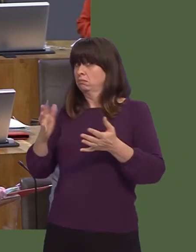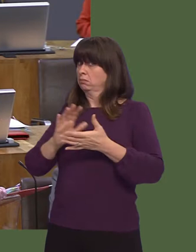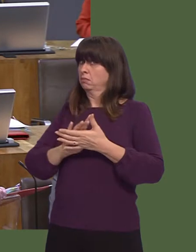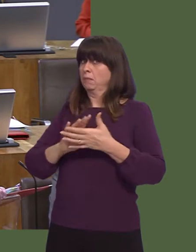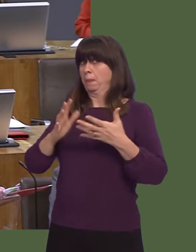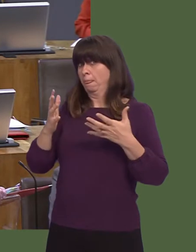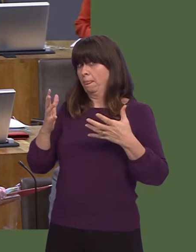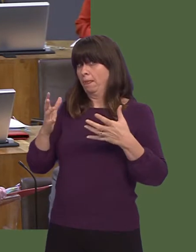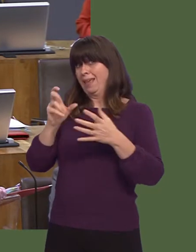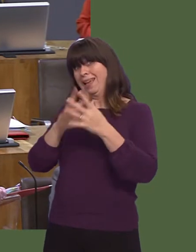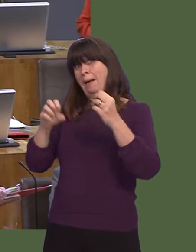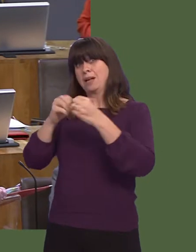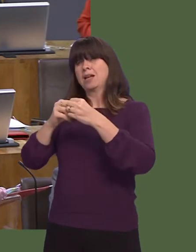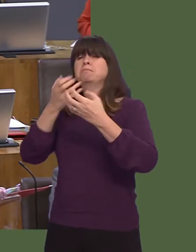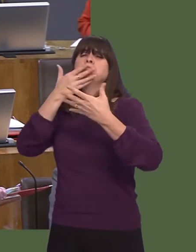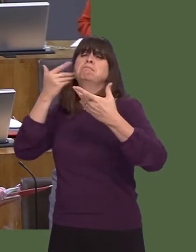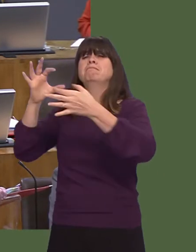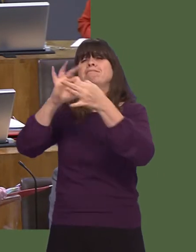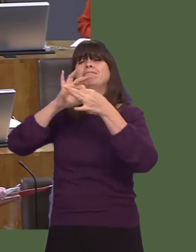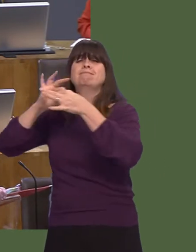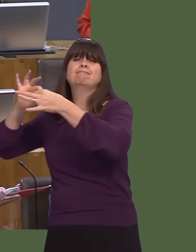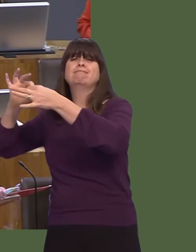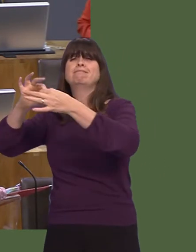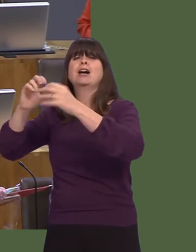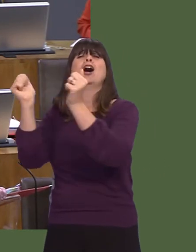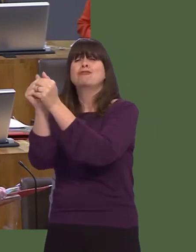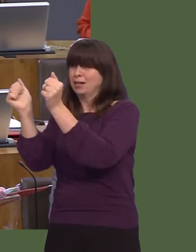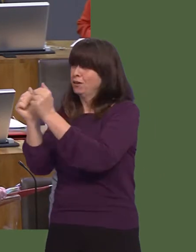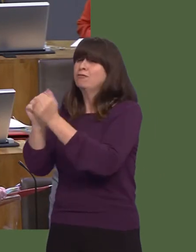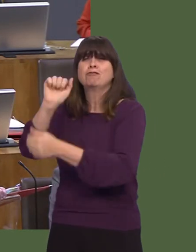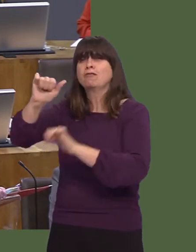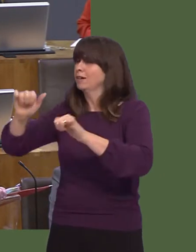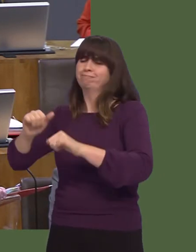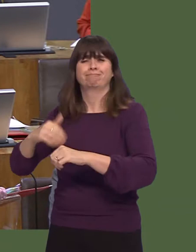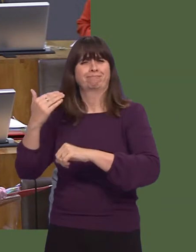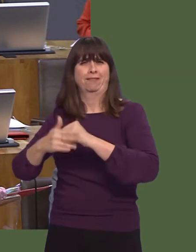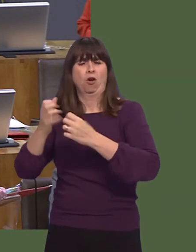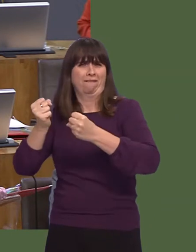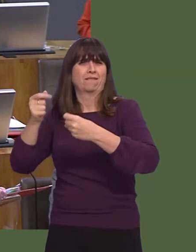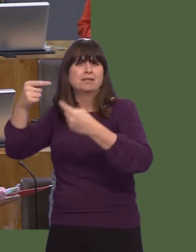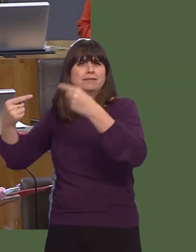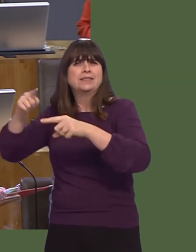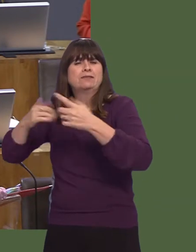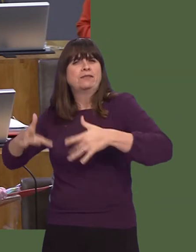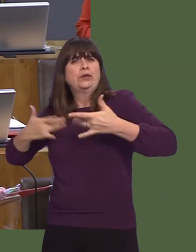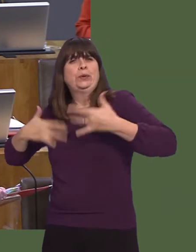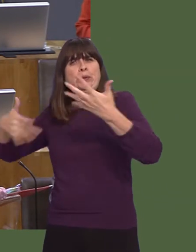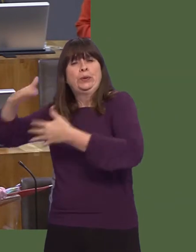Cabinets are always harmonious, where everybody agrees all the time?' No, and it would be unrealistic to say otherwise. When those issues arose, I dealt with them.